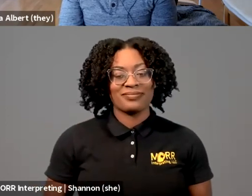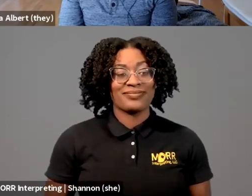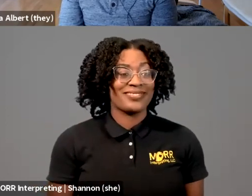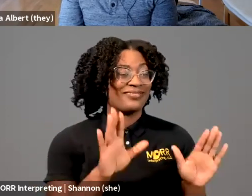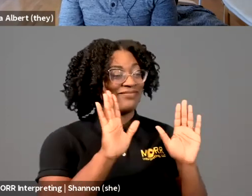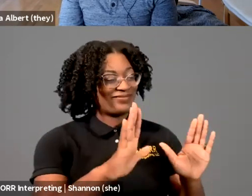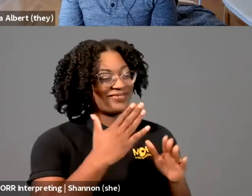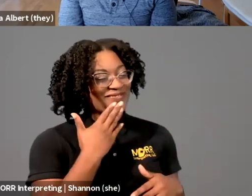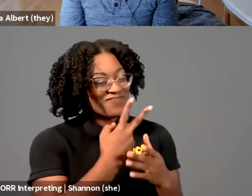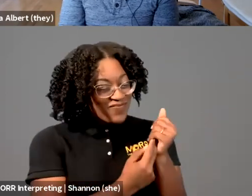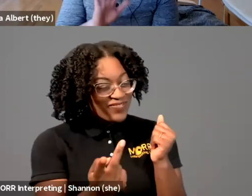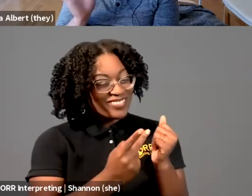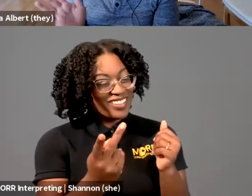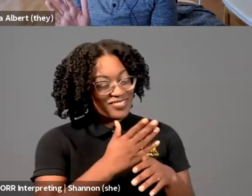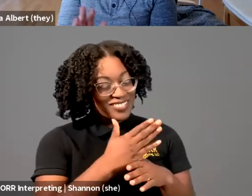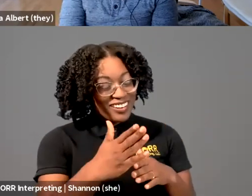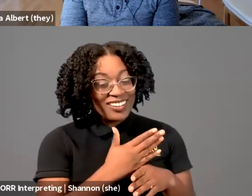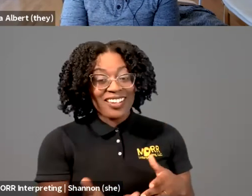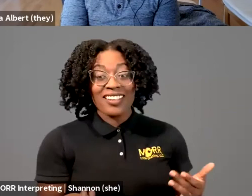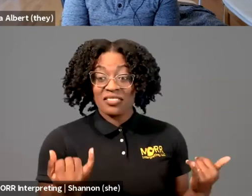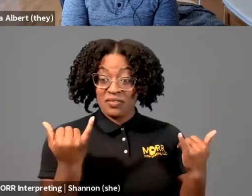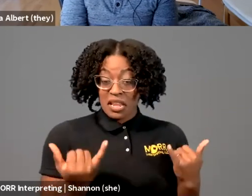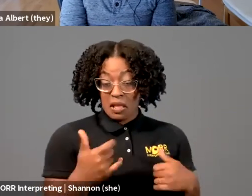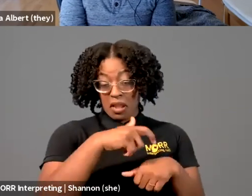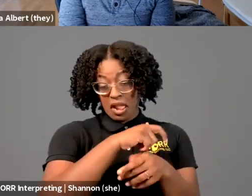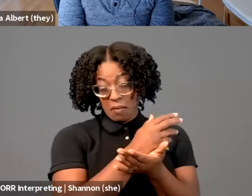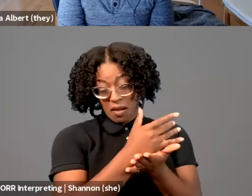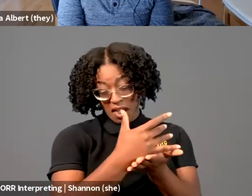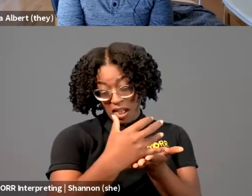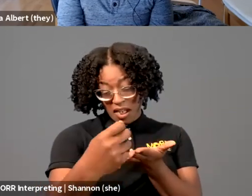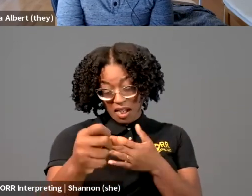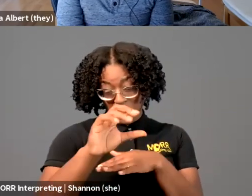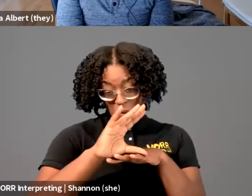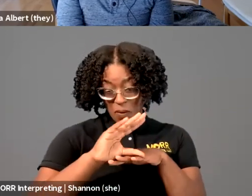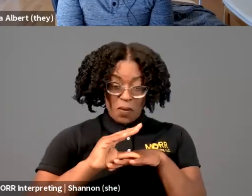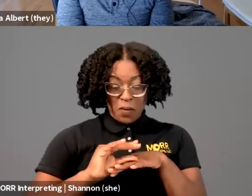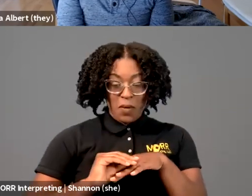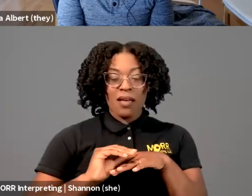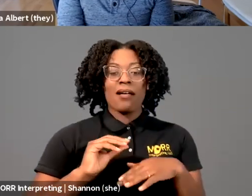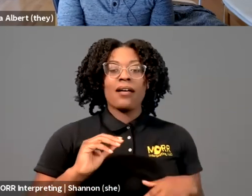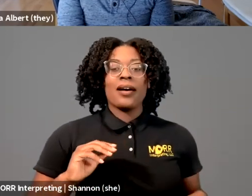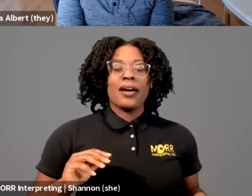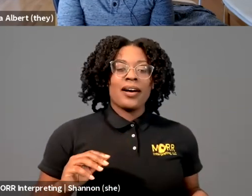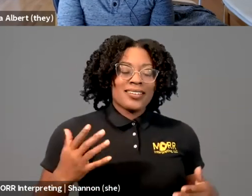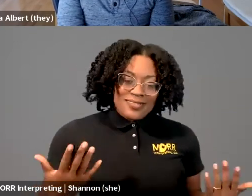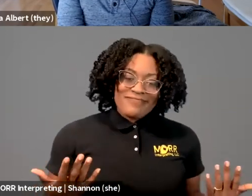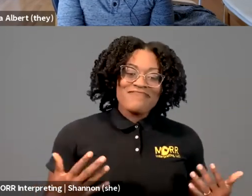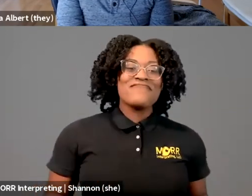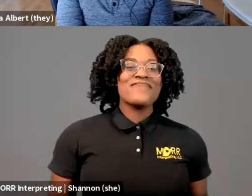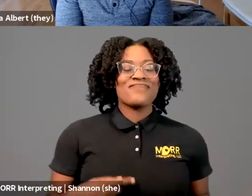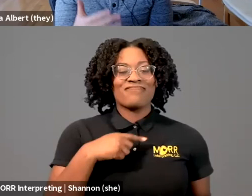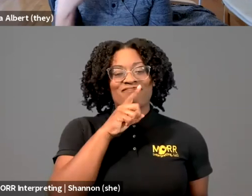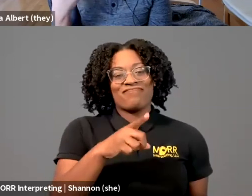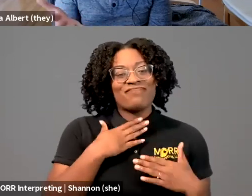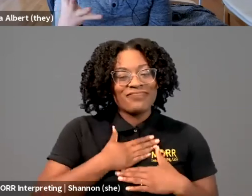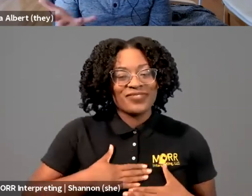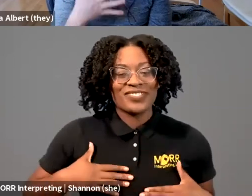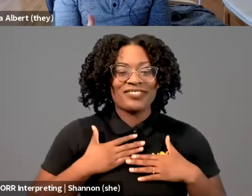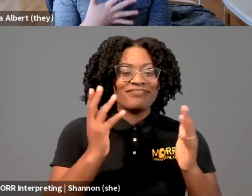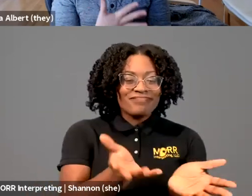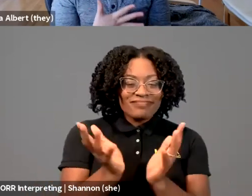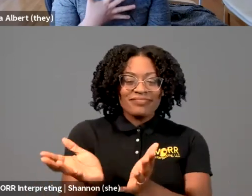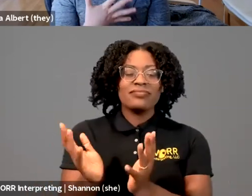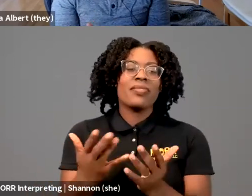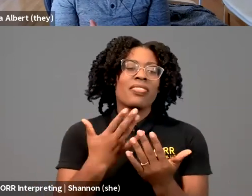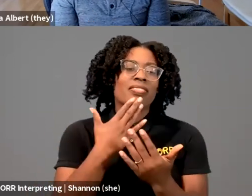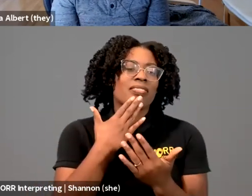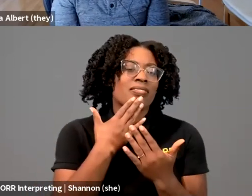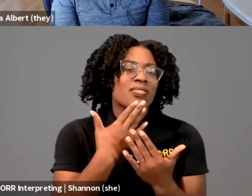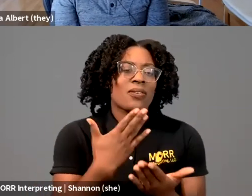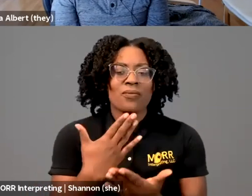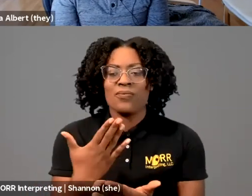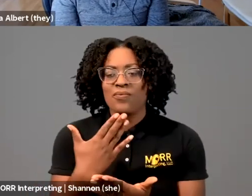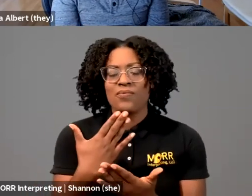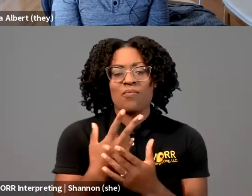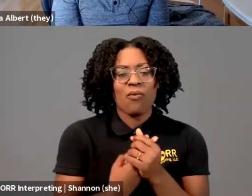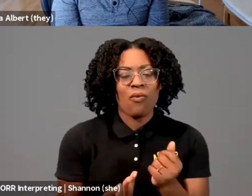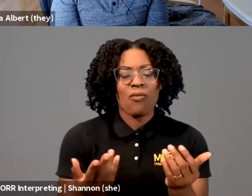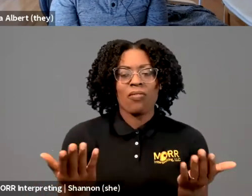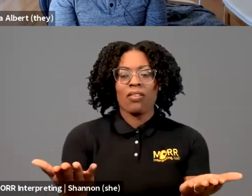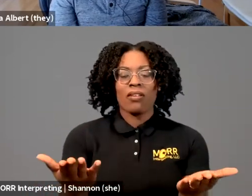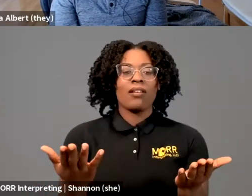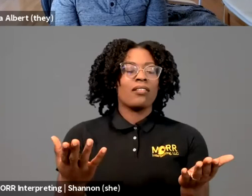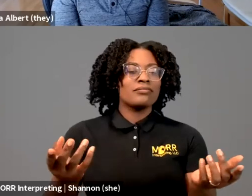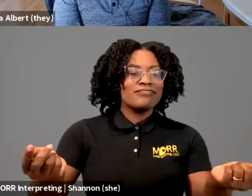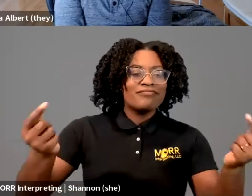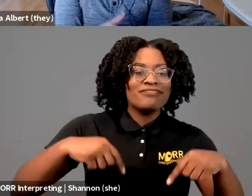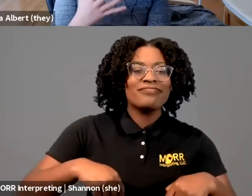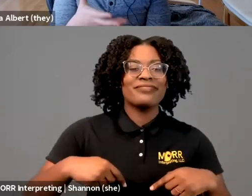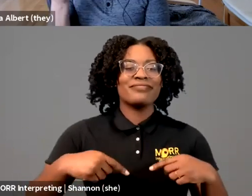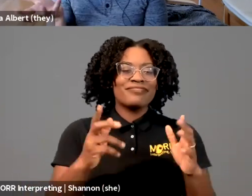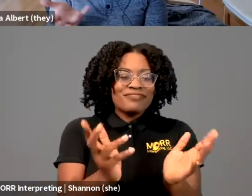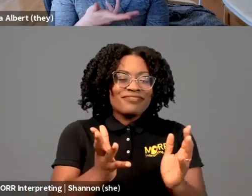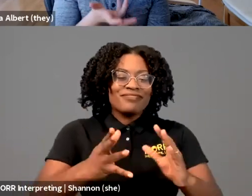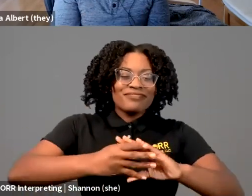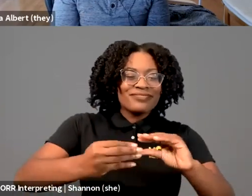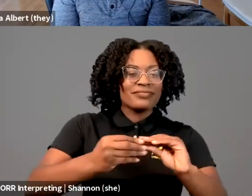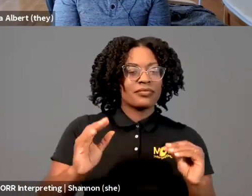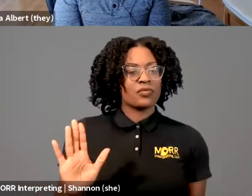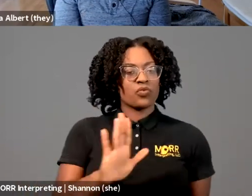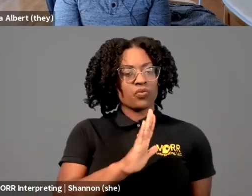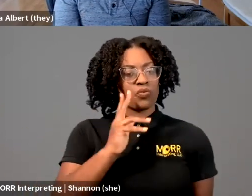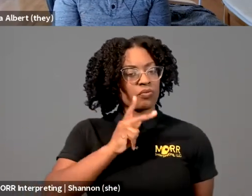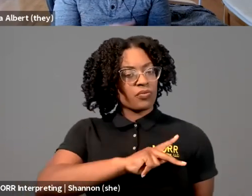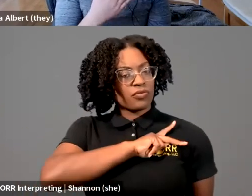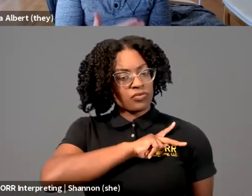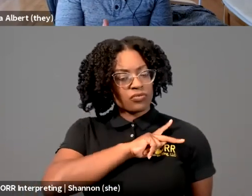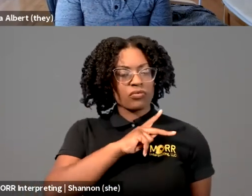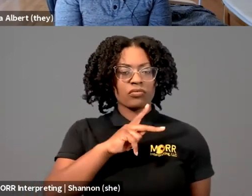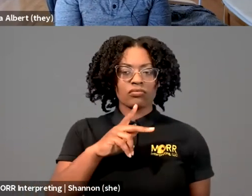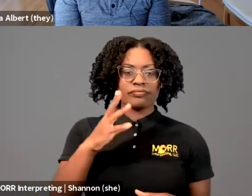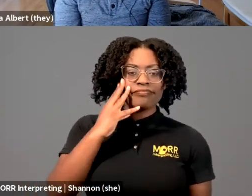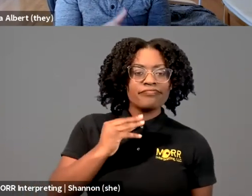Kendra Albert: Amazing. Well, thank you so much to both of you for sharing. So we're nearing the end of our time together. So, you know, I'd love -- you know, yeah, Jafet, Korica, thank you so much for coming and chatting about this and, you know, sharing some of those sort of your personal experiences, your experiences with IfRFA, with law school and the law more generally.